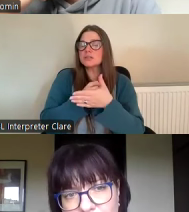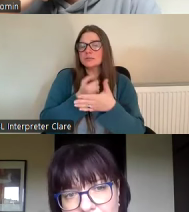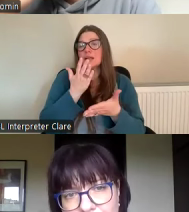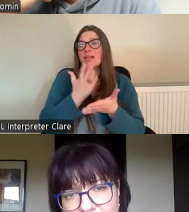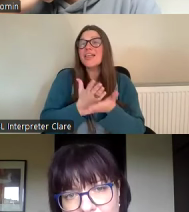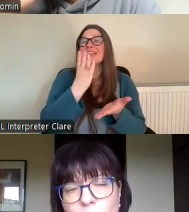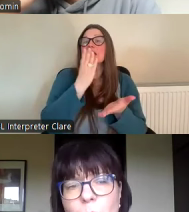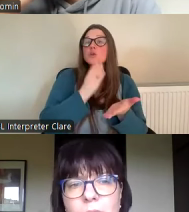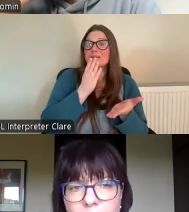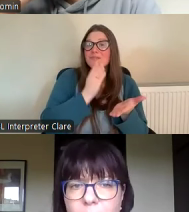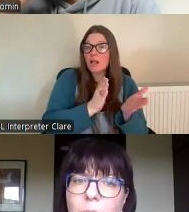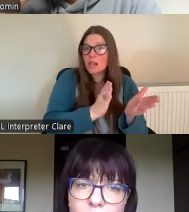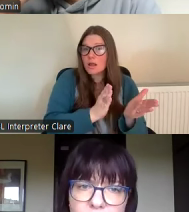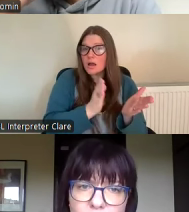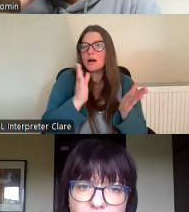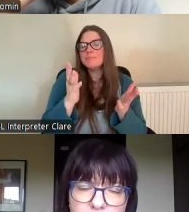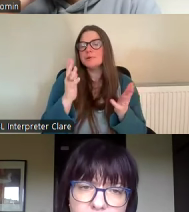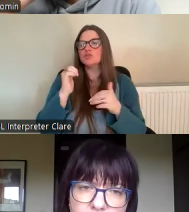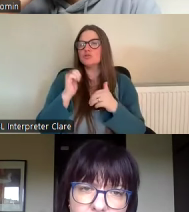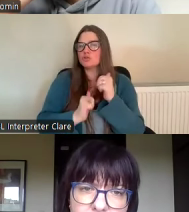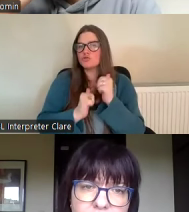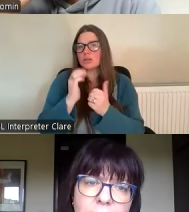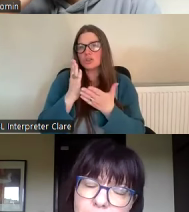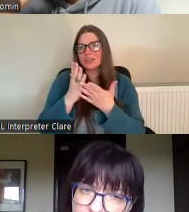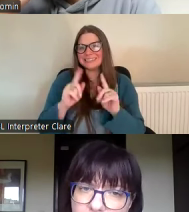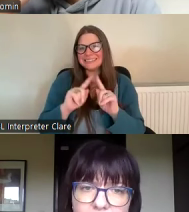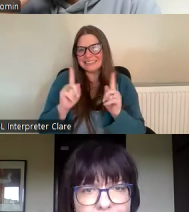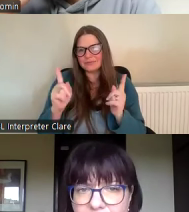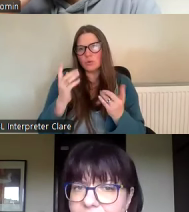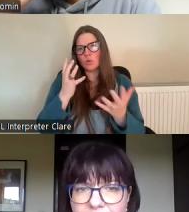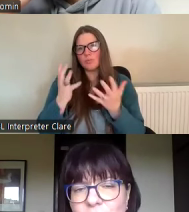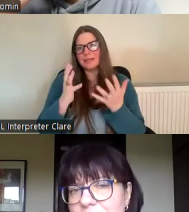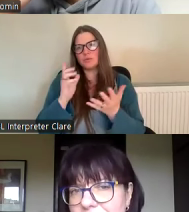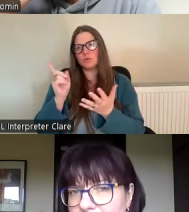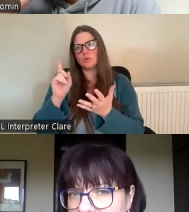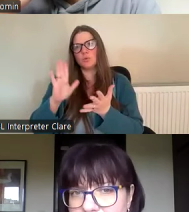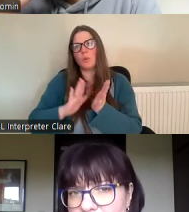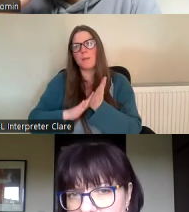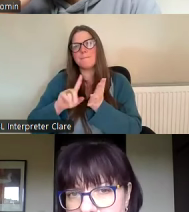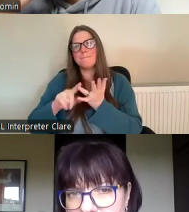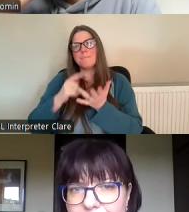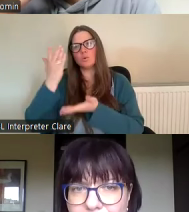will be different to what Mo described because it's just a different beast.